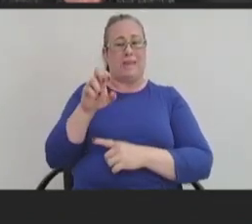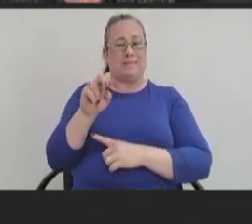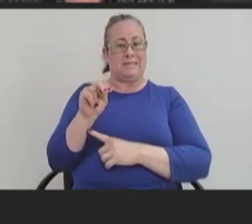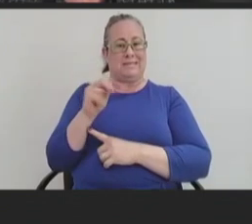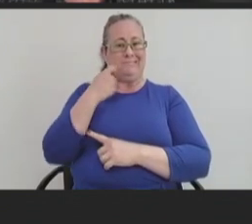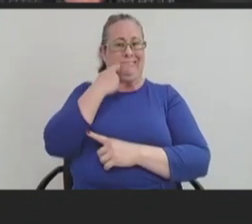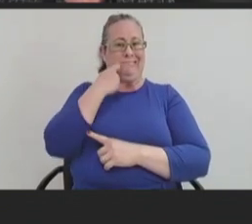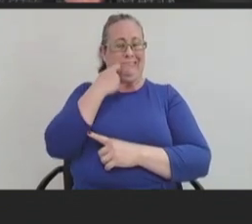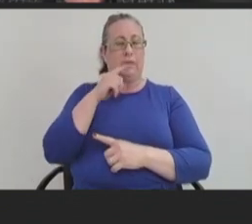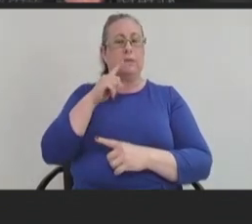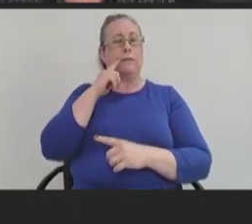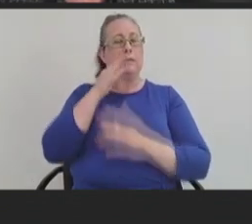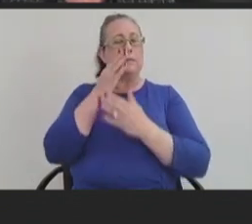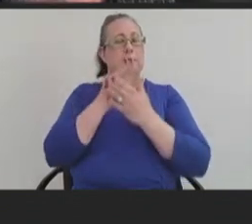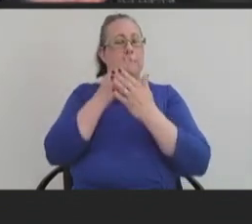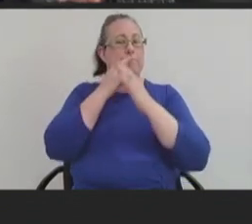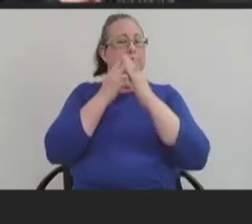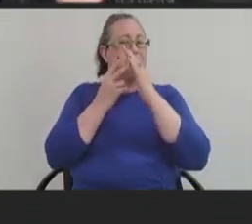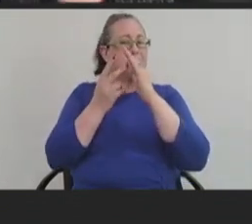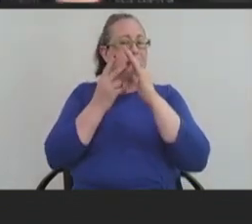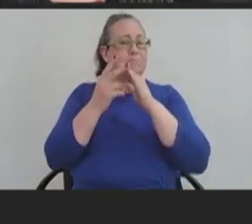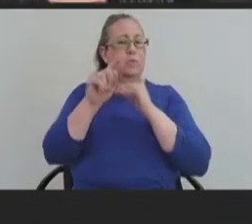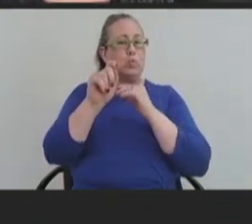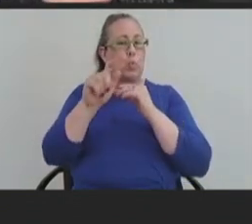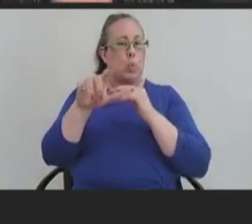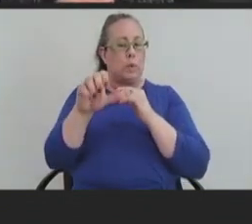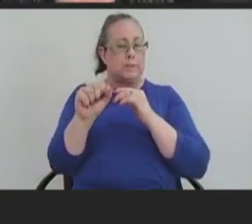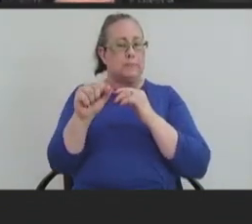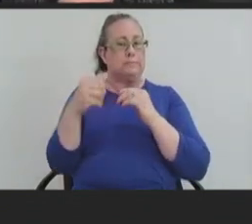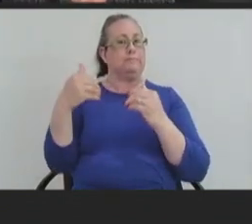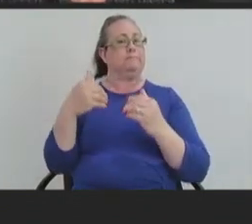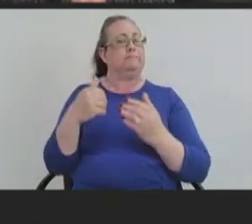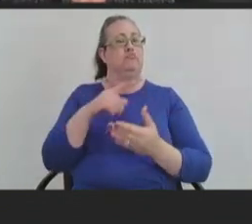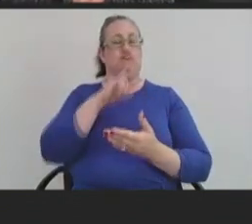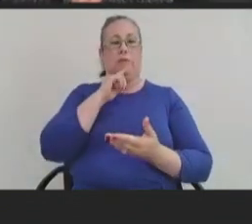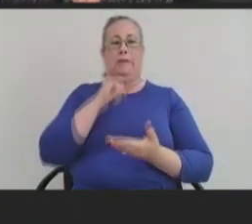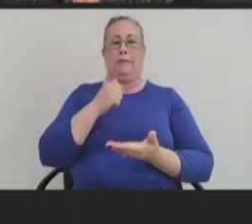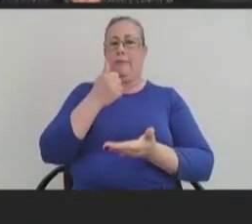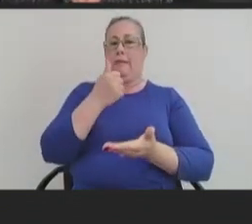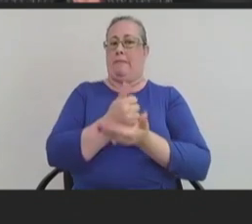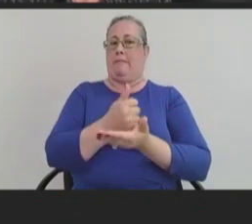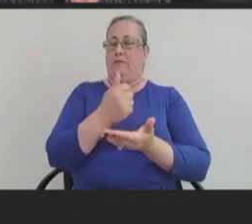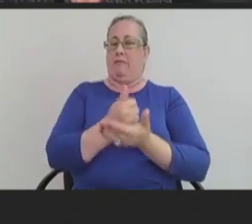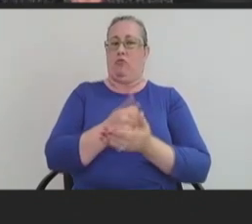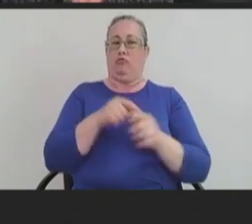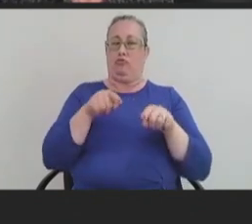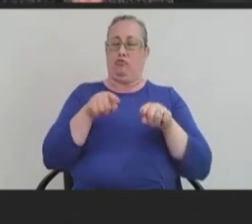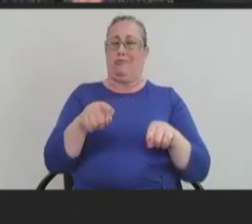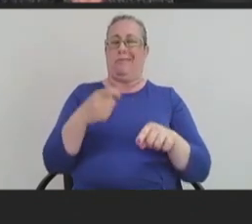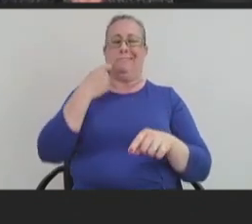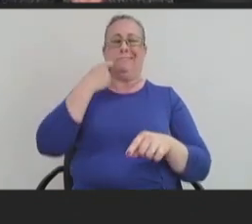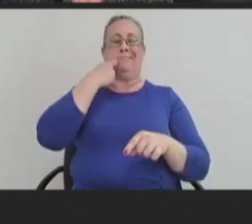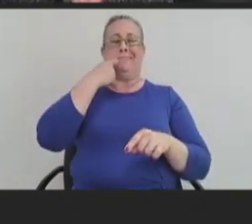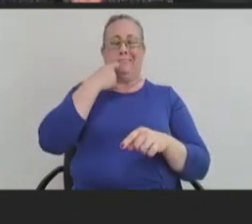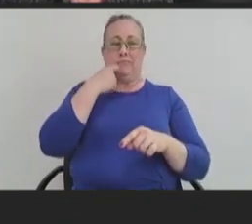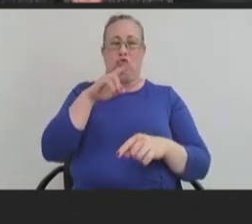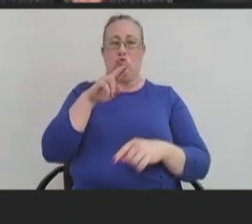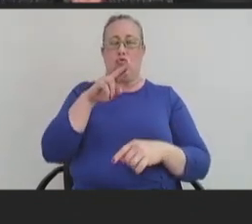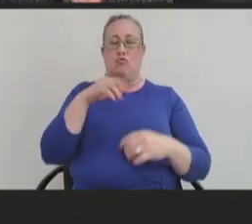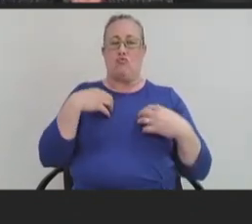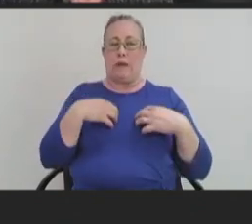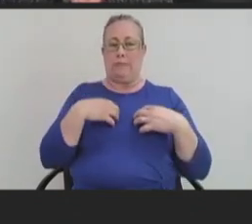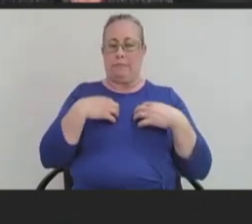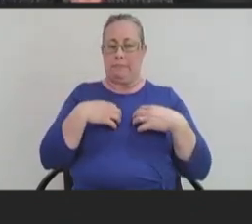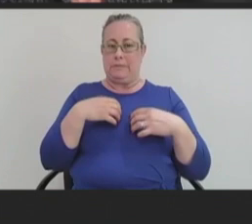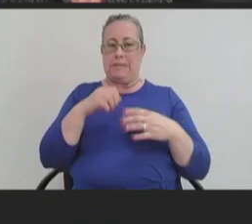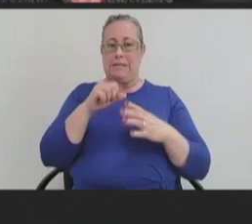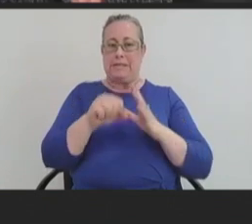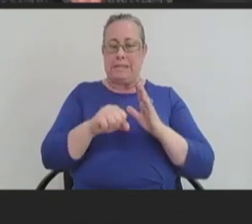our forecasting tools were very helpful this past respiratory season looking at COVID, influenza,